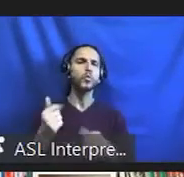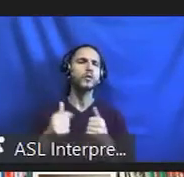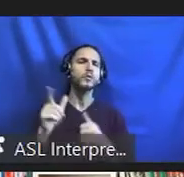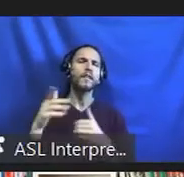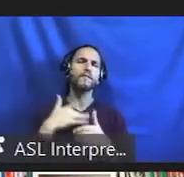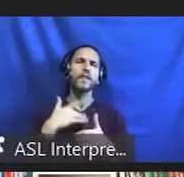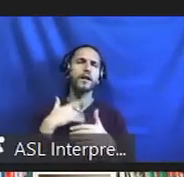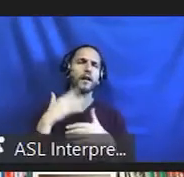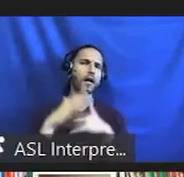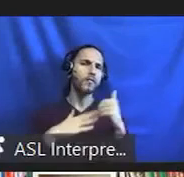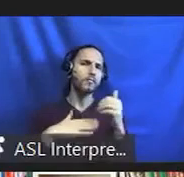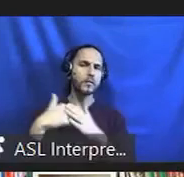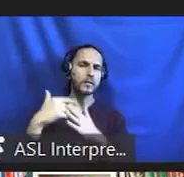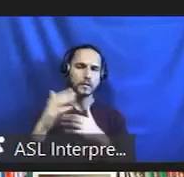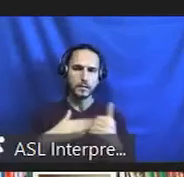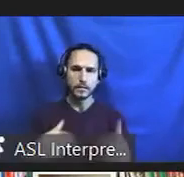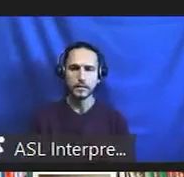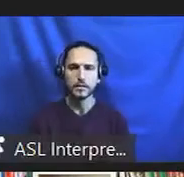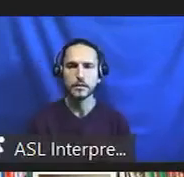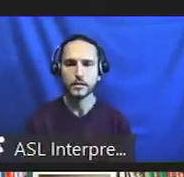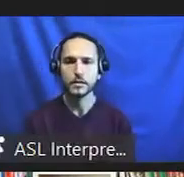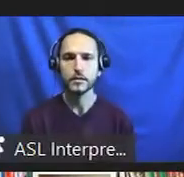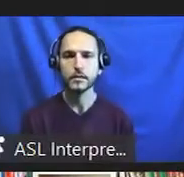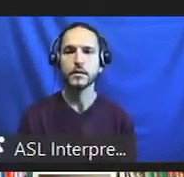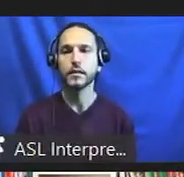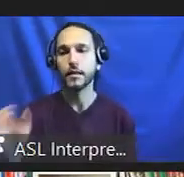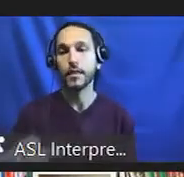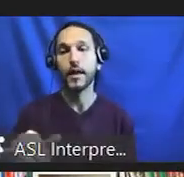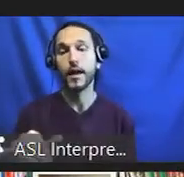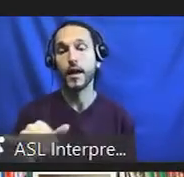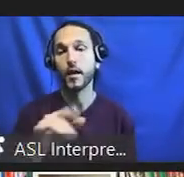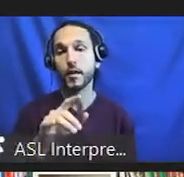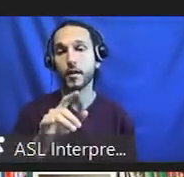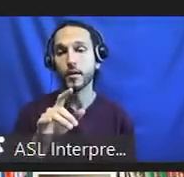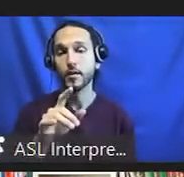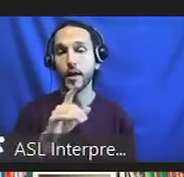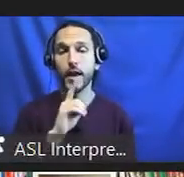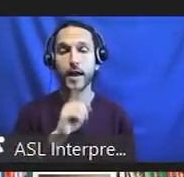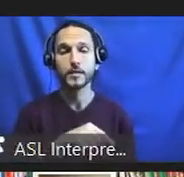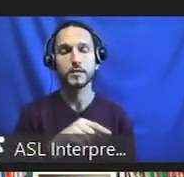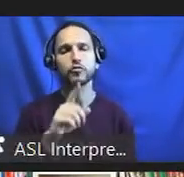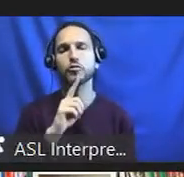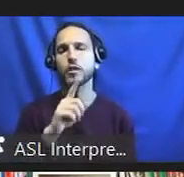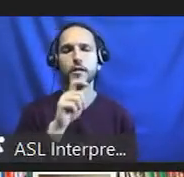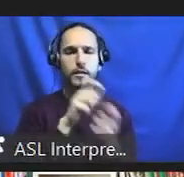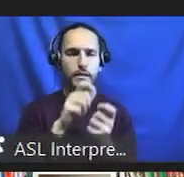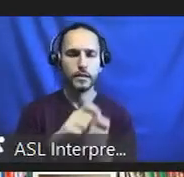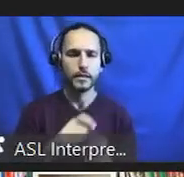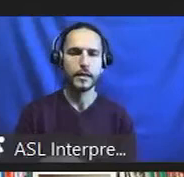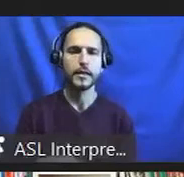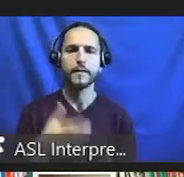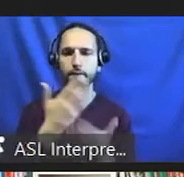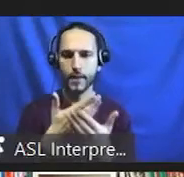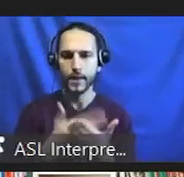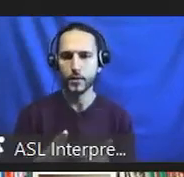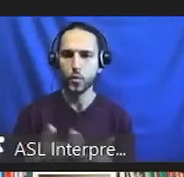So the answer to the question really is very fact-specific about what exactly is going on with the student.